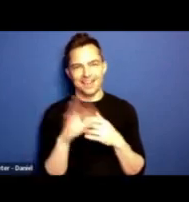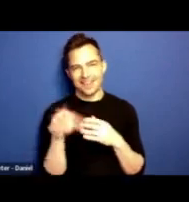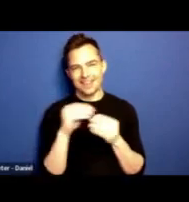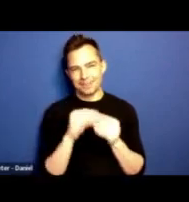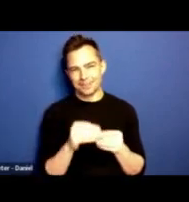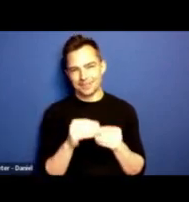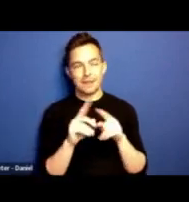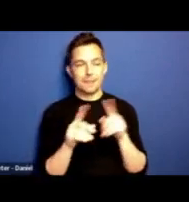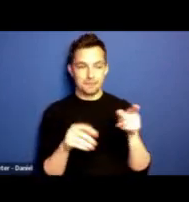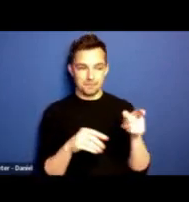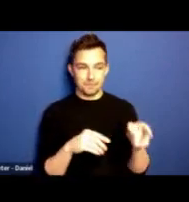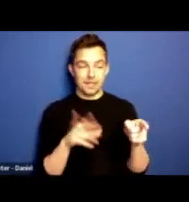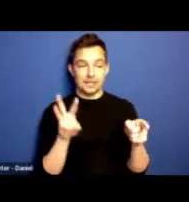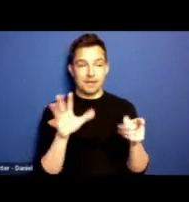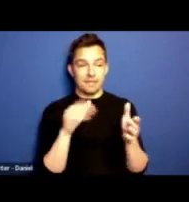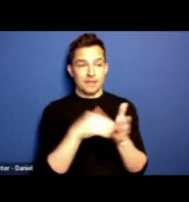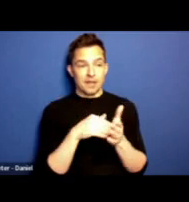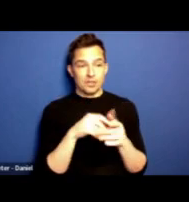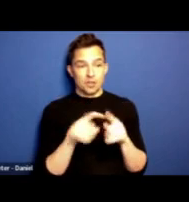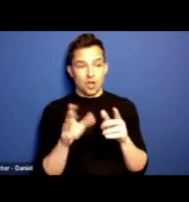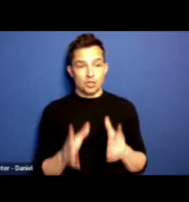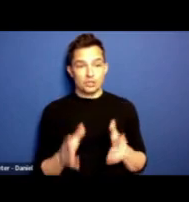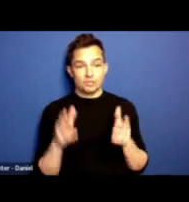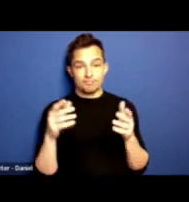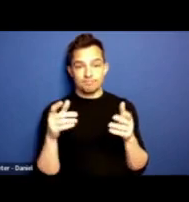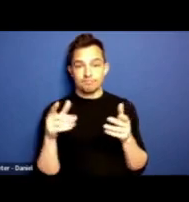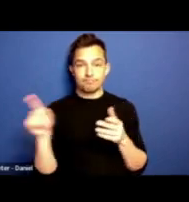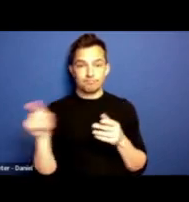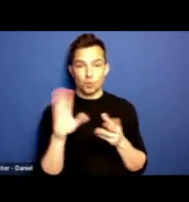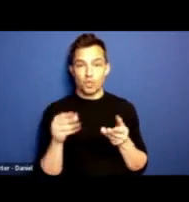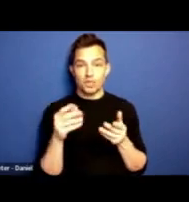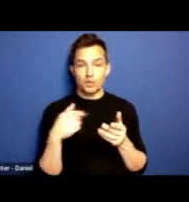have been 65,000 callers who were given the assessment